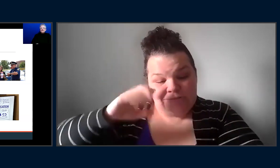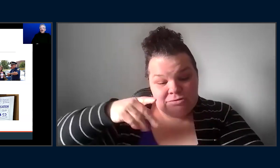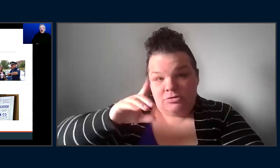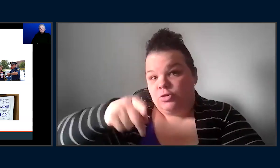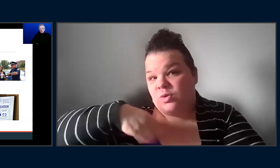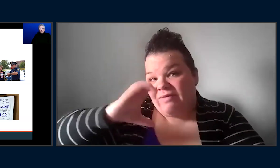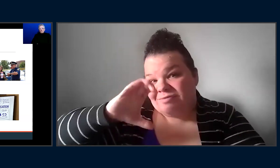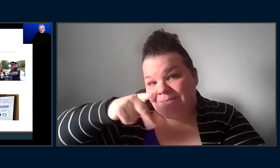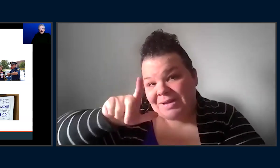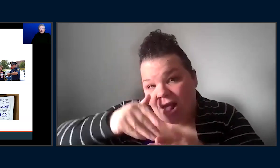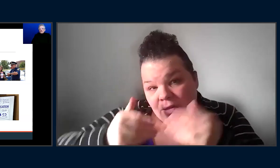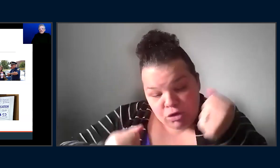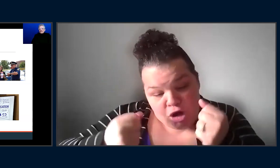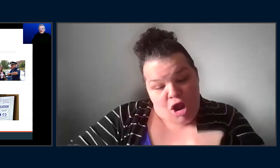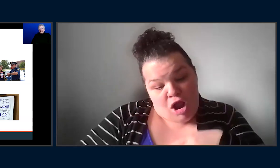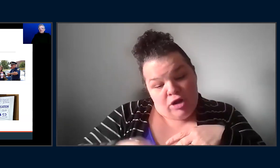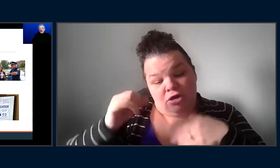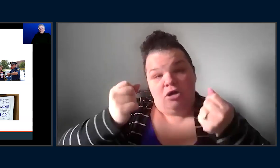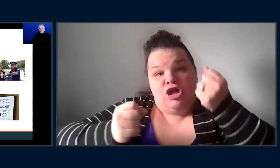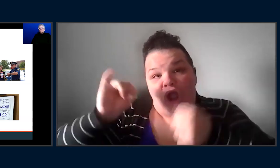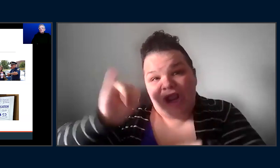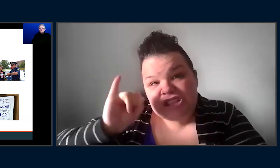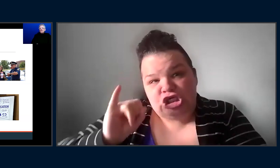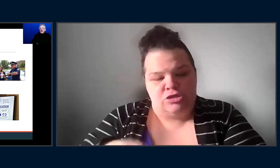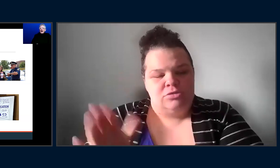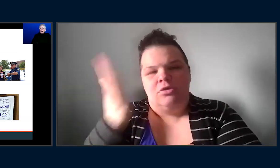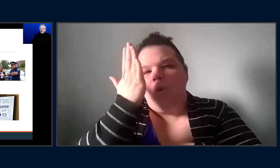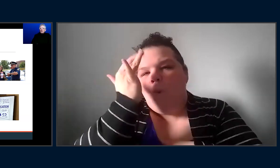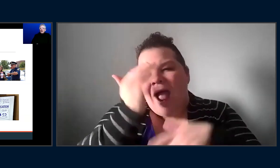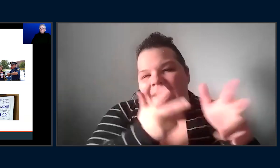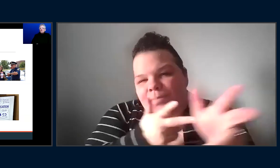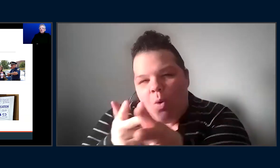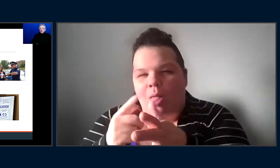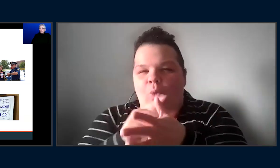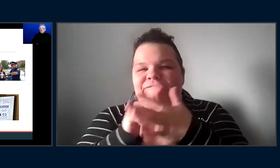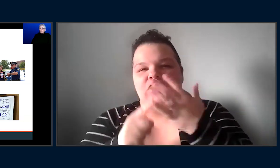And it shows, it says, picture of your driver's license, your CDL,